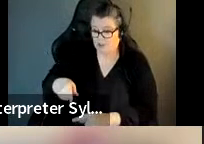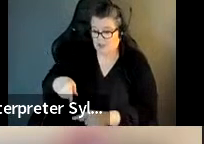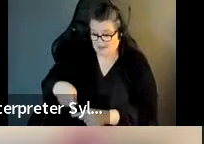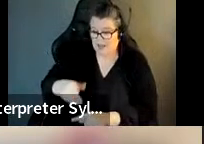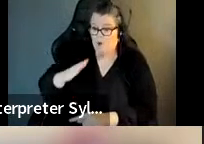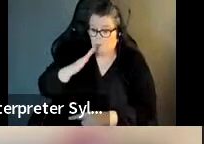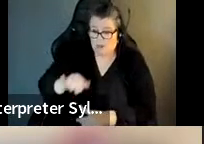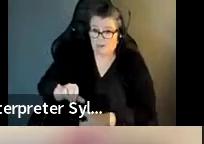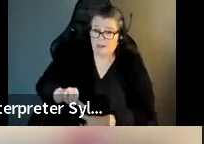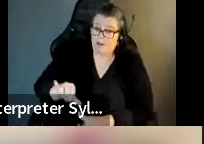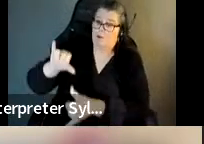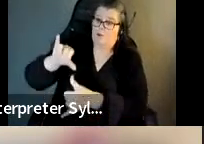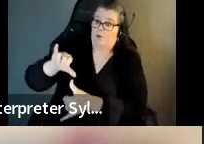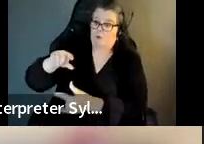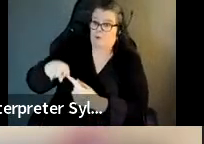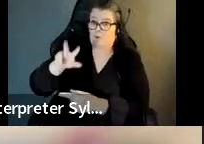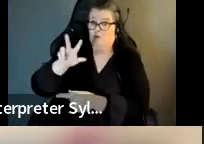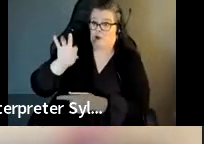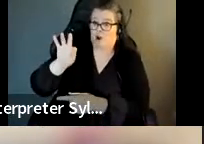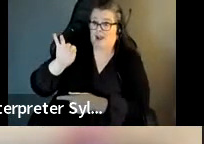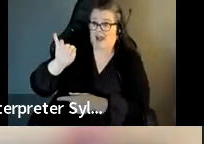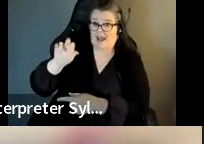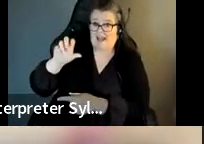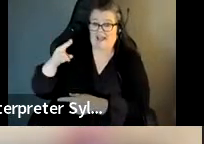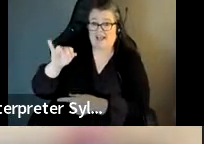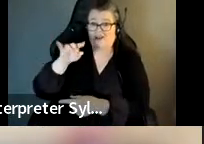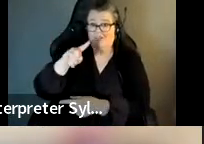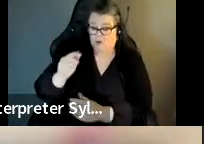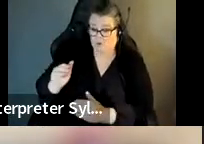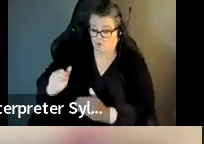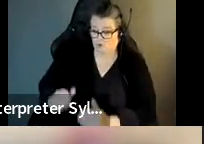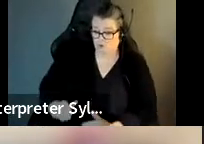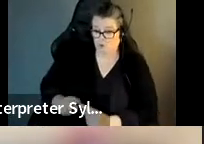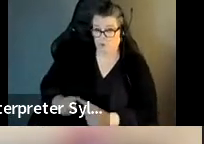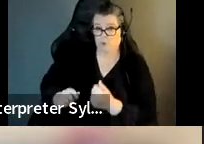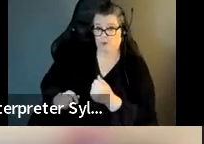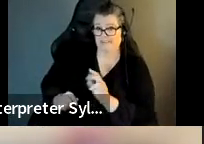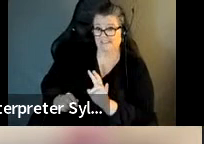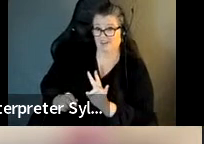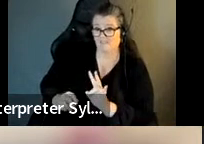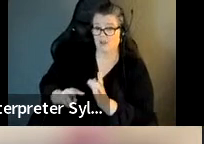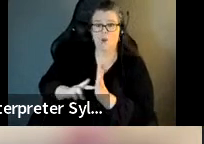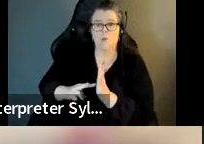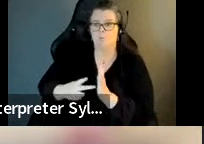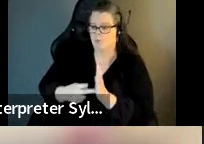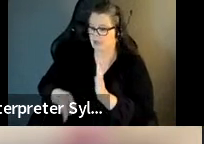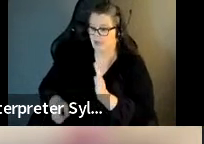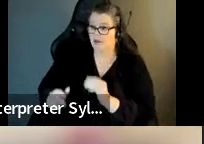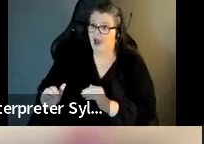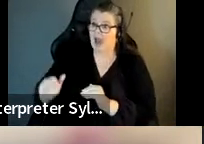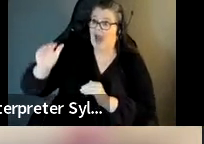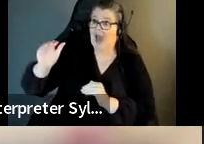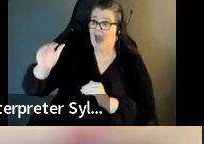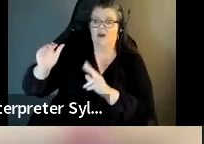high, if the low entry height were reduced to 17 inches, it would now extend to only 33 inches high.